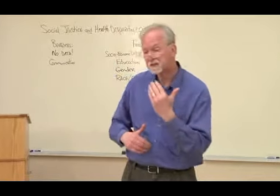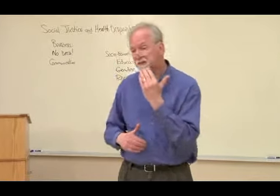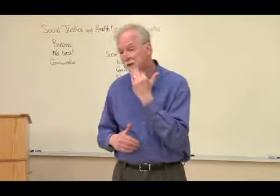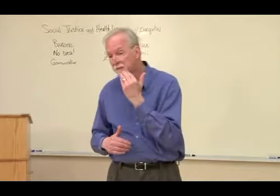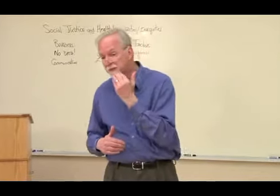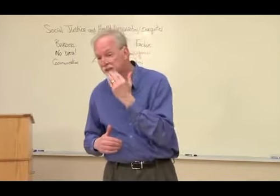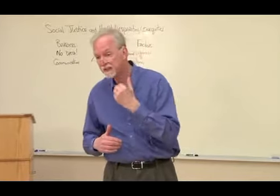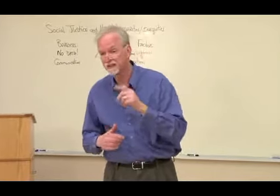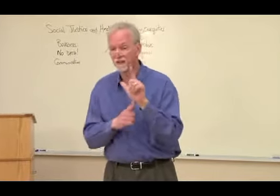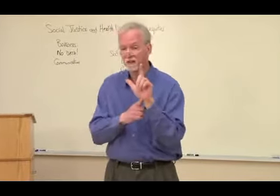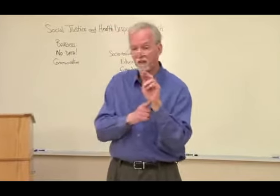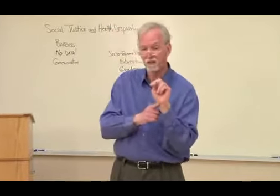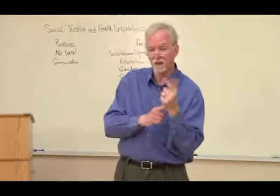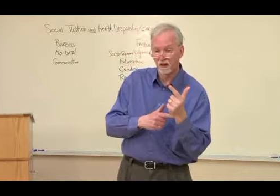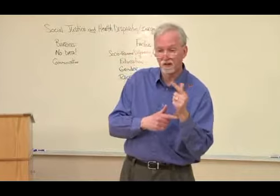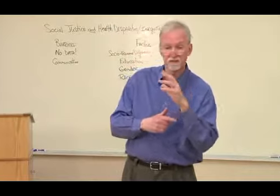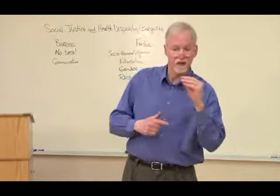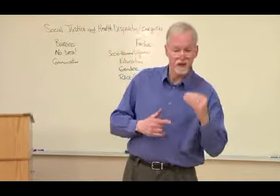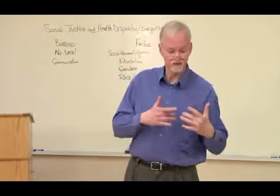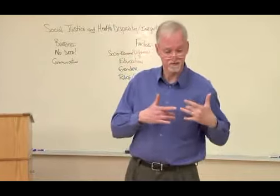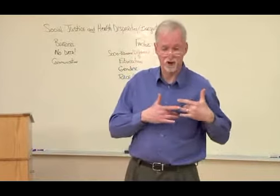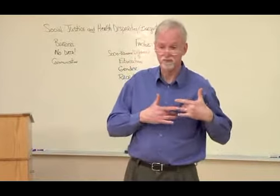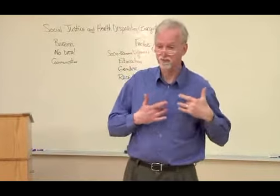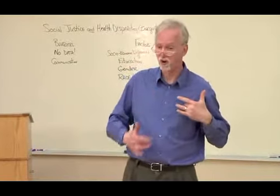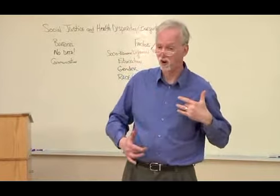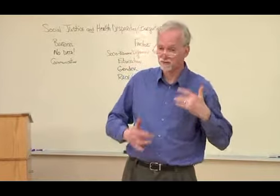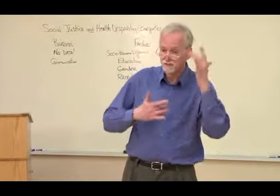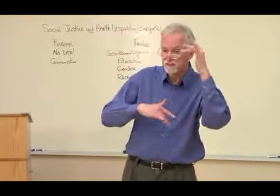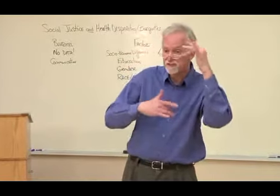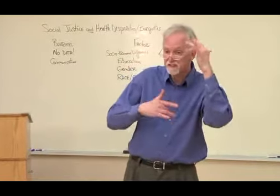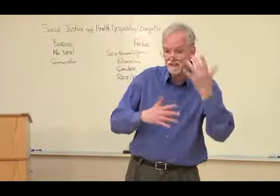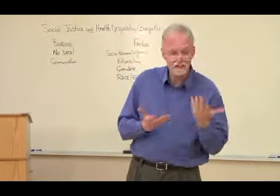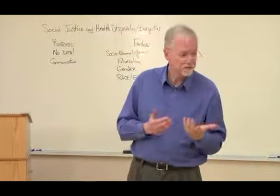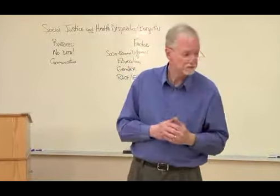diabetes, or some lung and heart diseases.